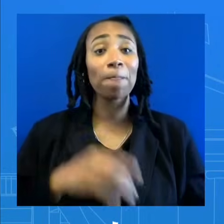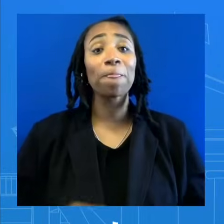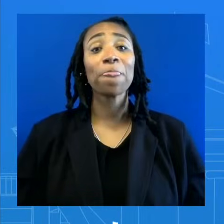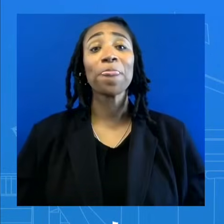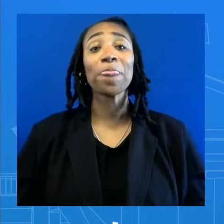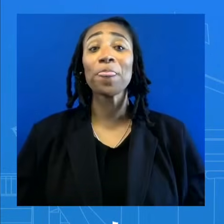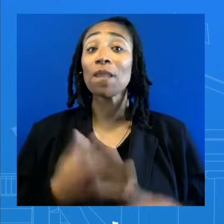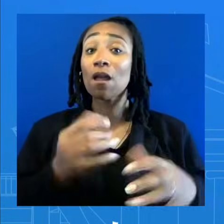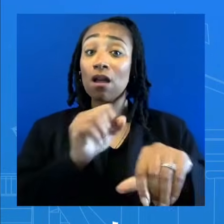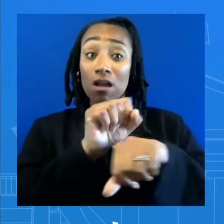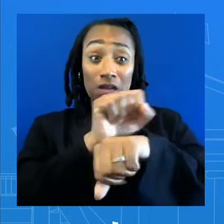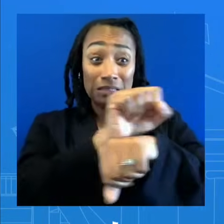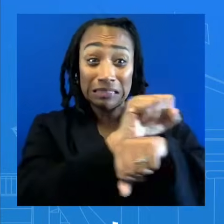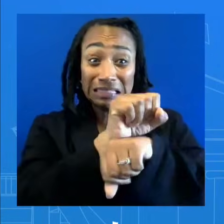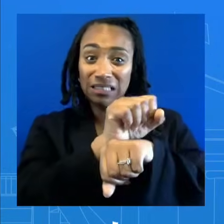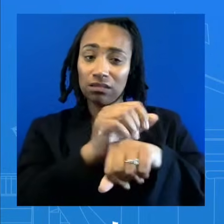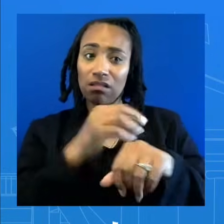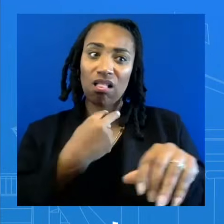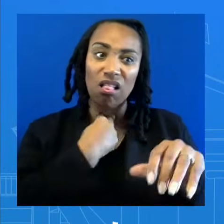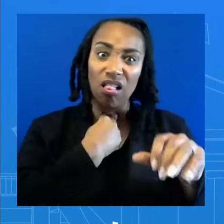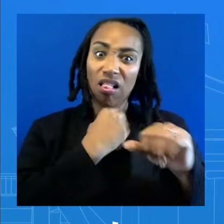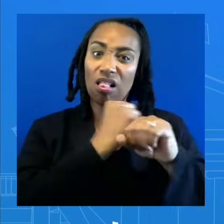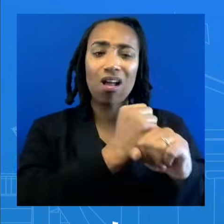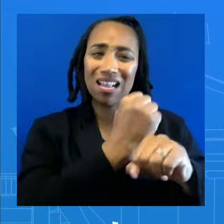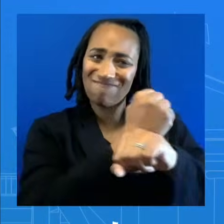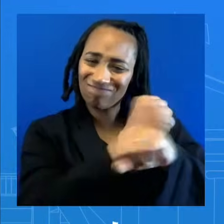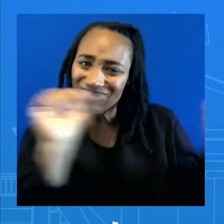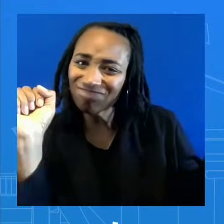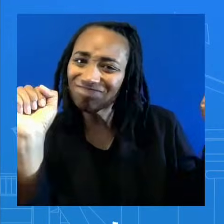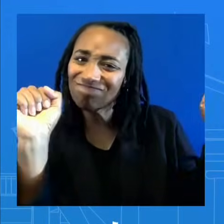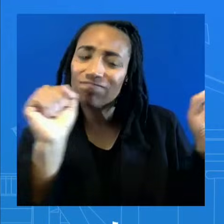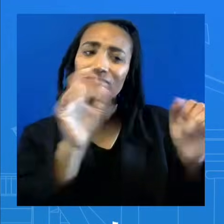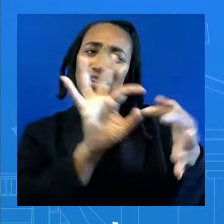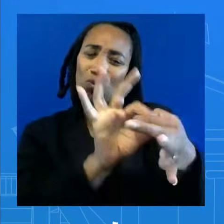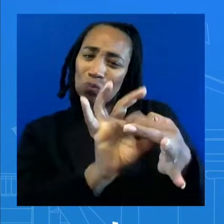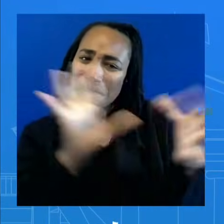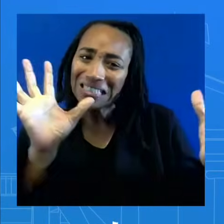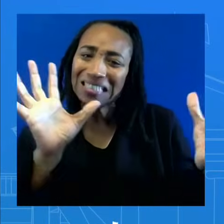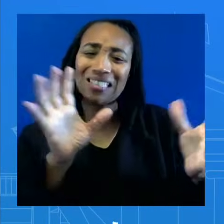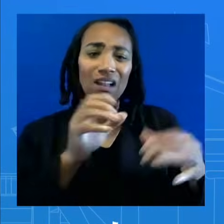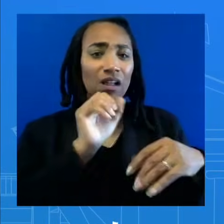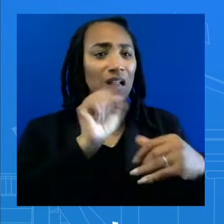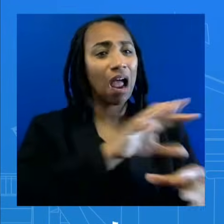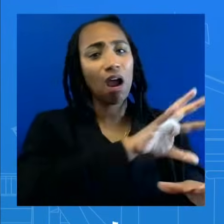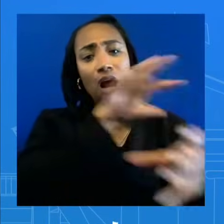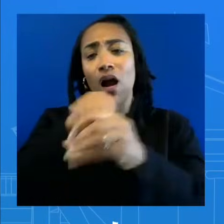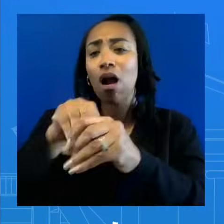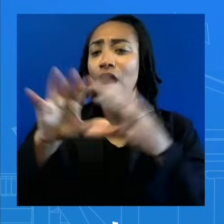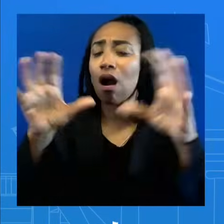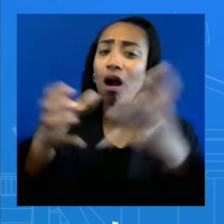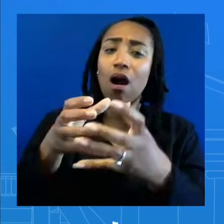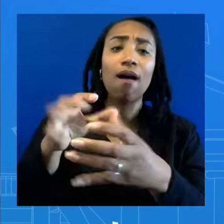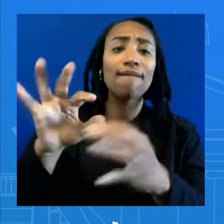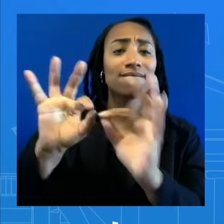so that the hostages -- including Americans -- can be reunited with their families, so that civilians in Gaza can receive the humanitarian assistance